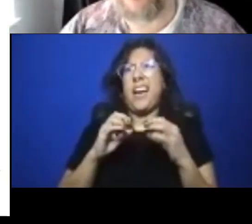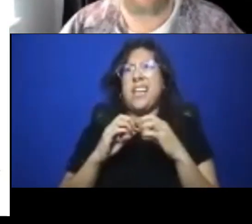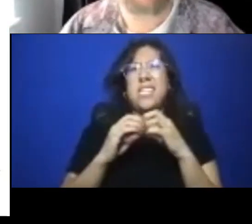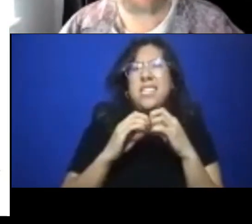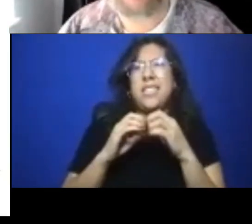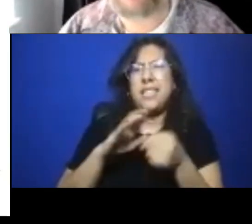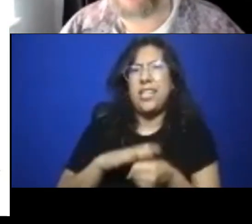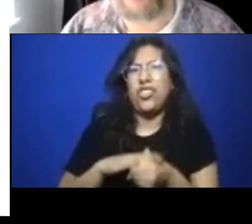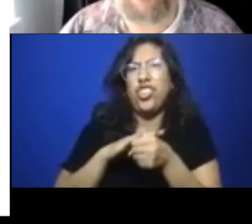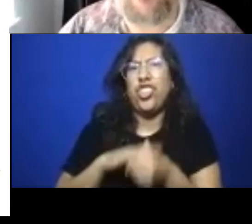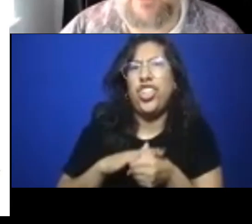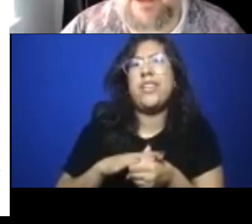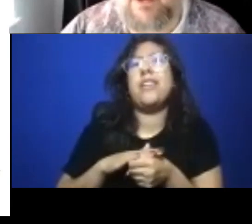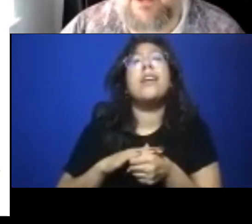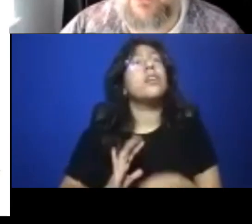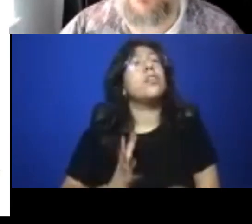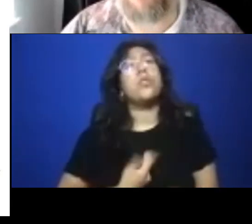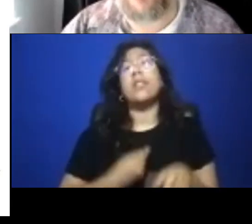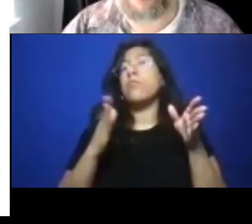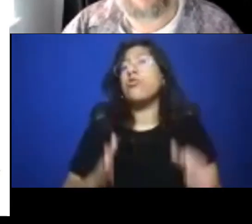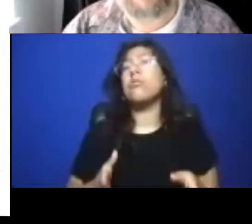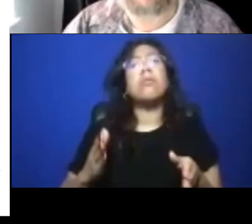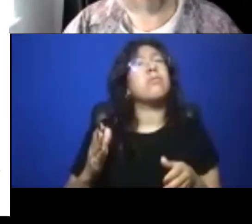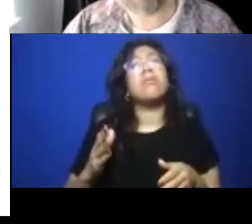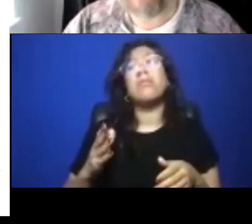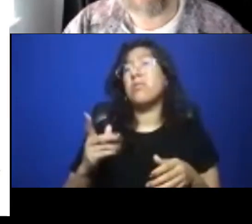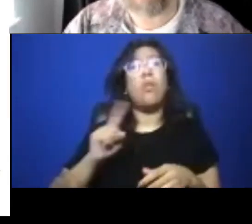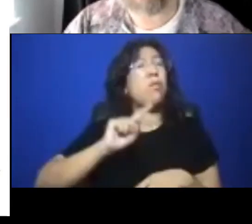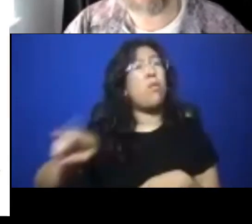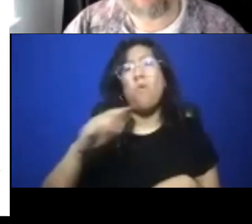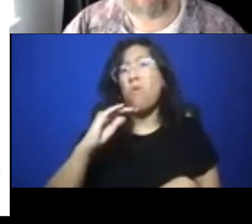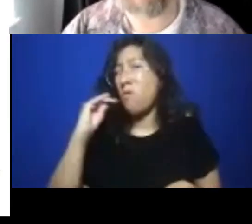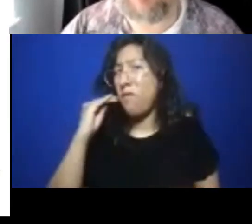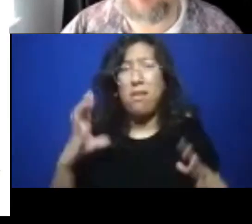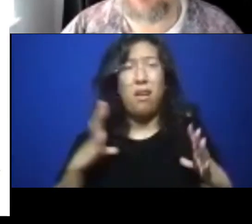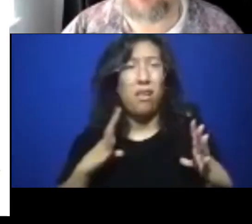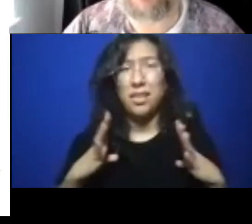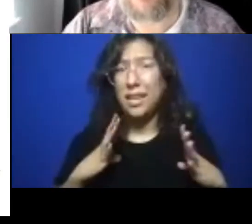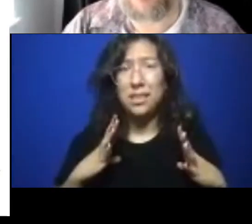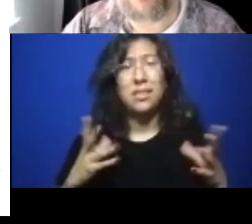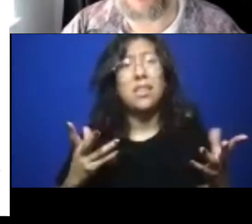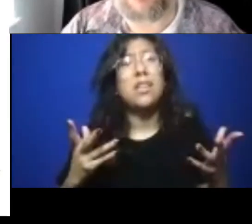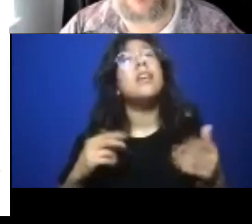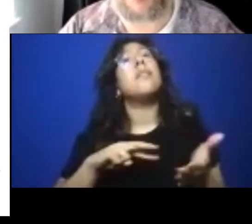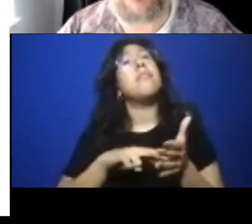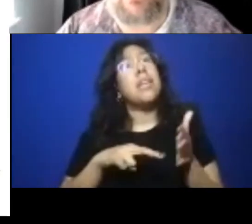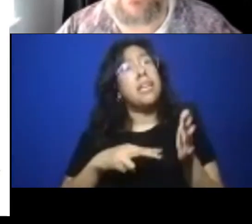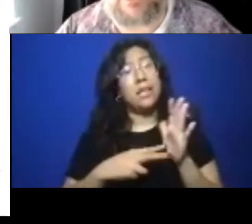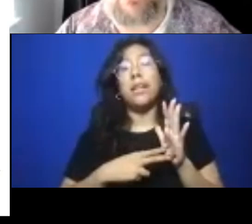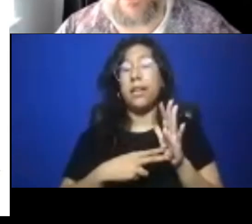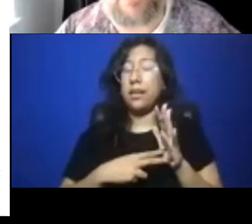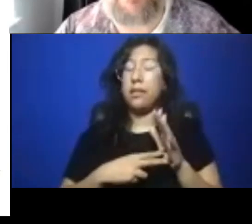You know, that trans person may not want to go home for the holidays and that loses out potentially on some of their support network.